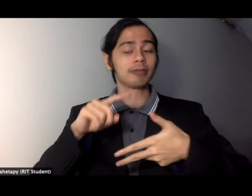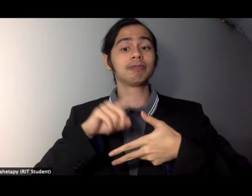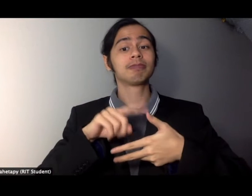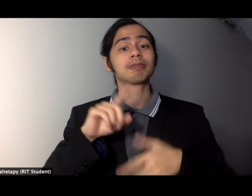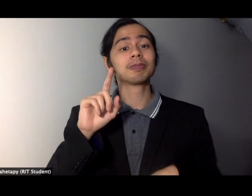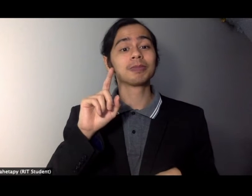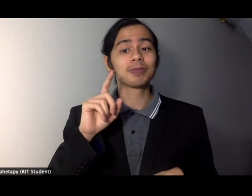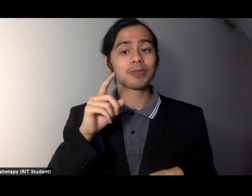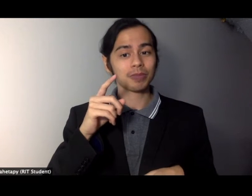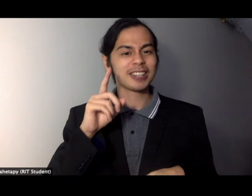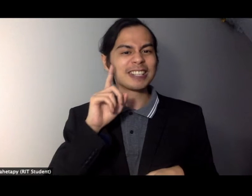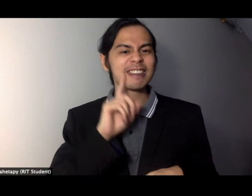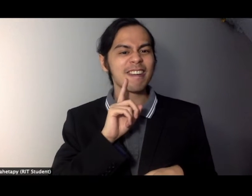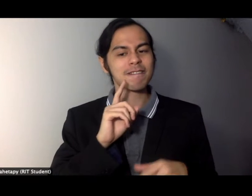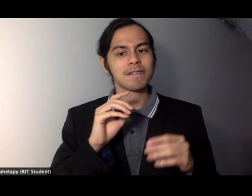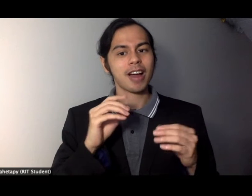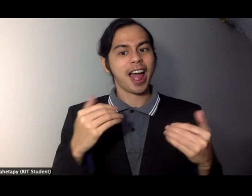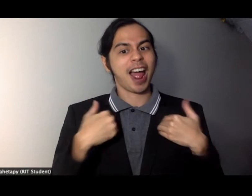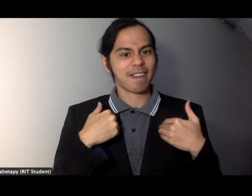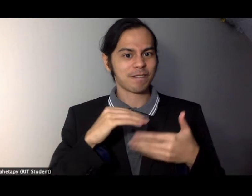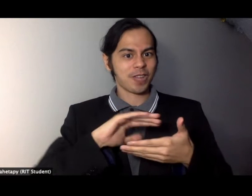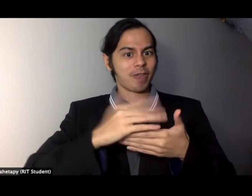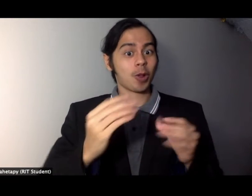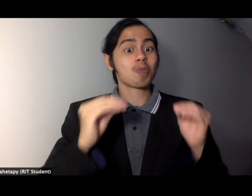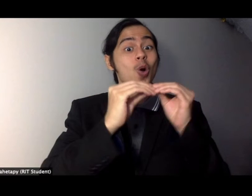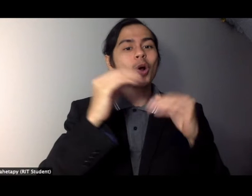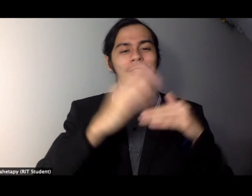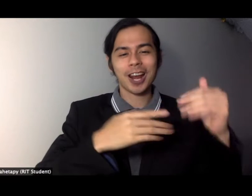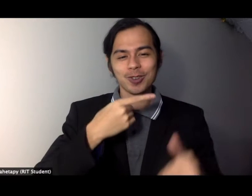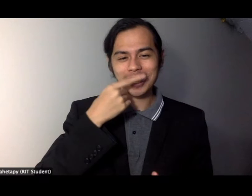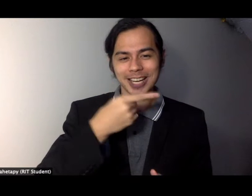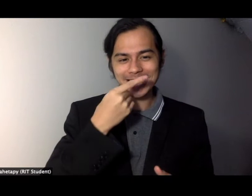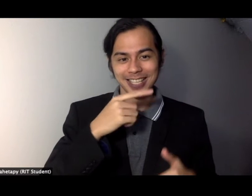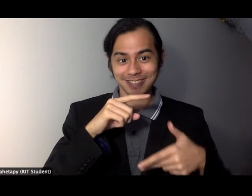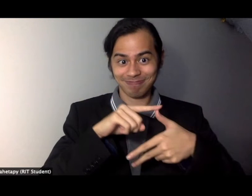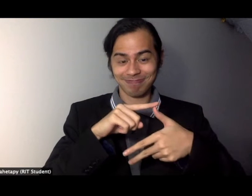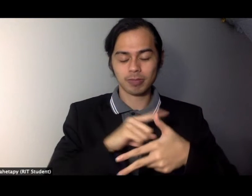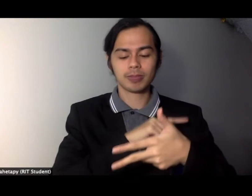Deaf people have laptops more than hearing people.